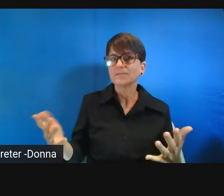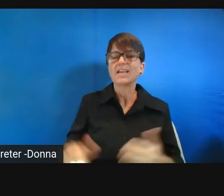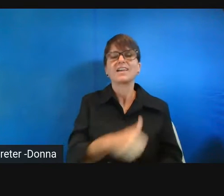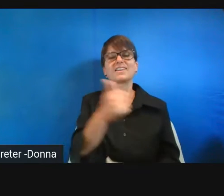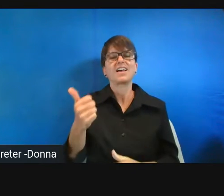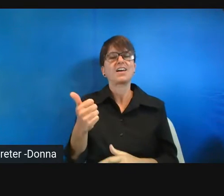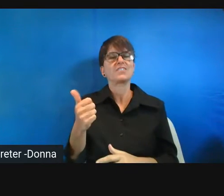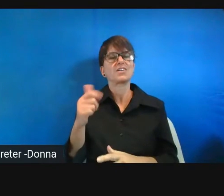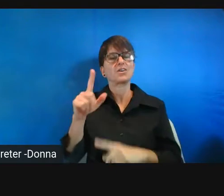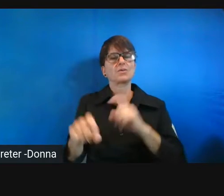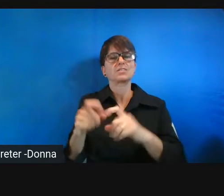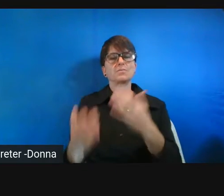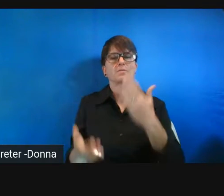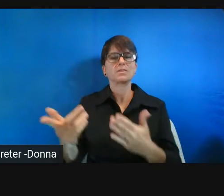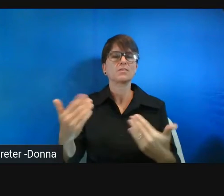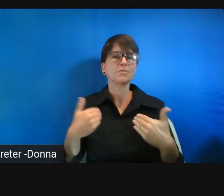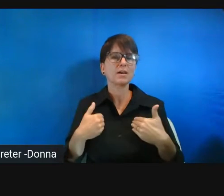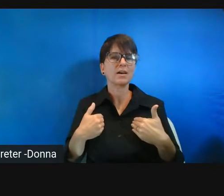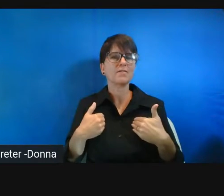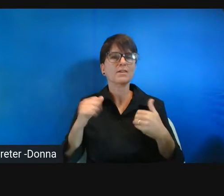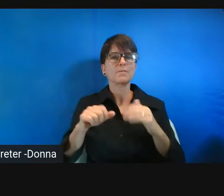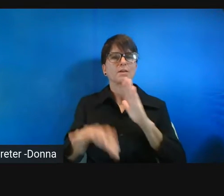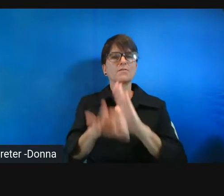might have can be found on the FAQ page